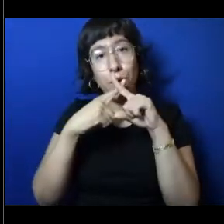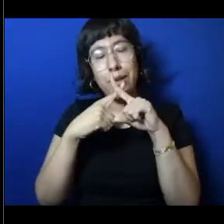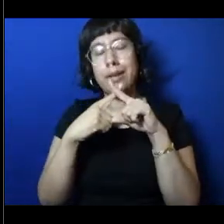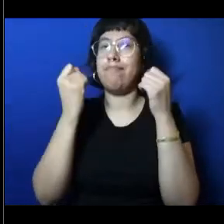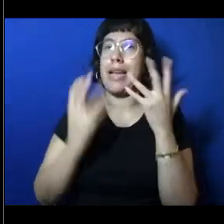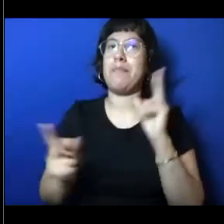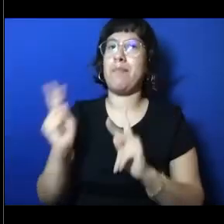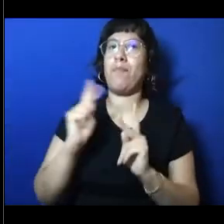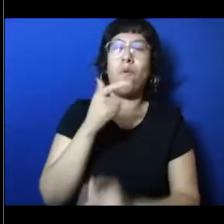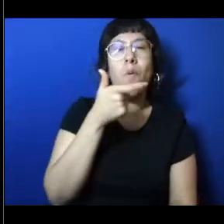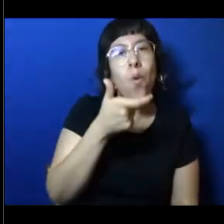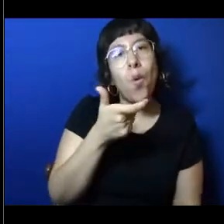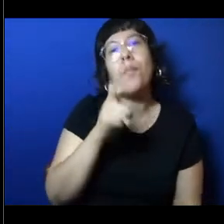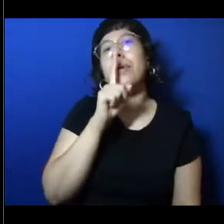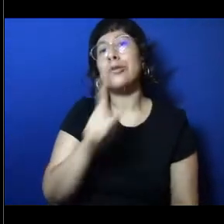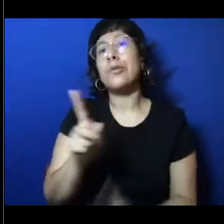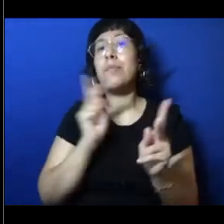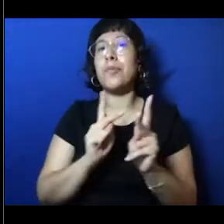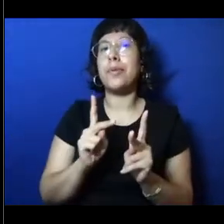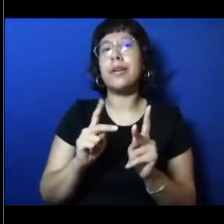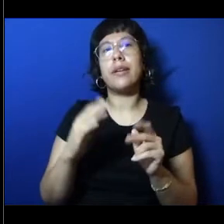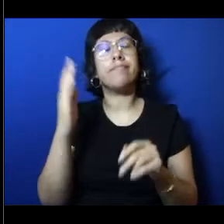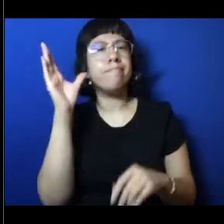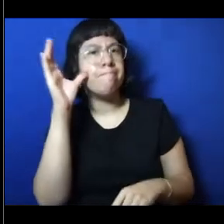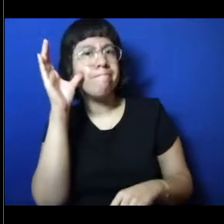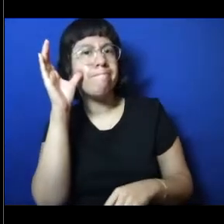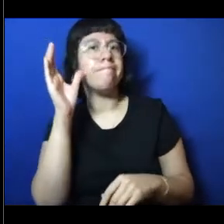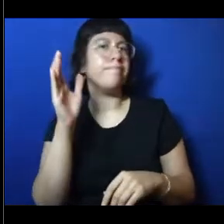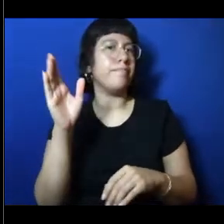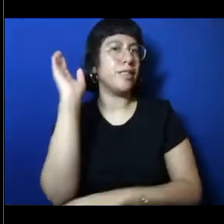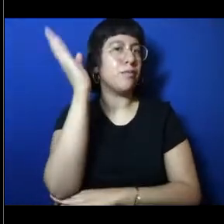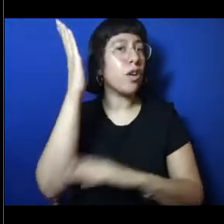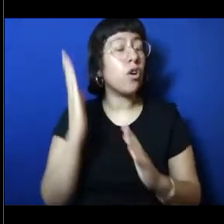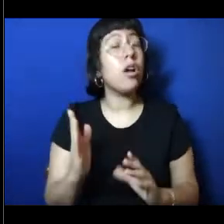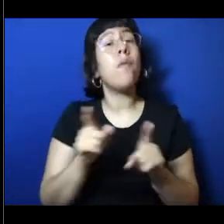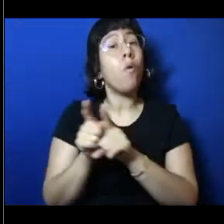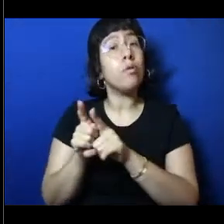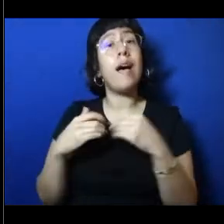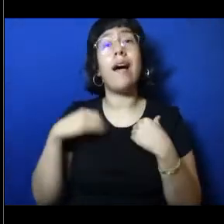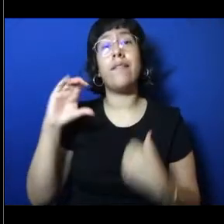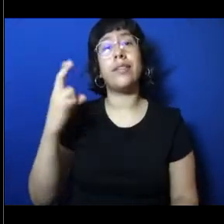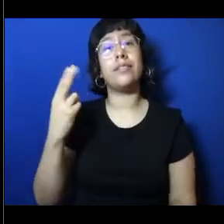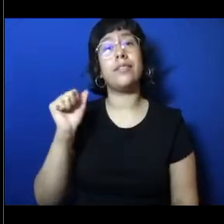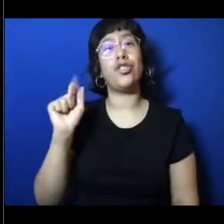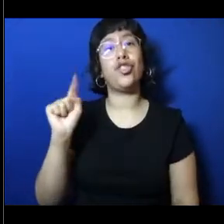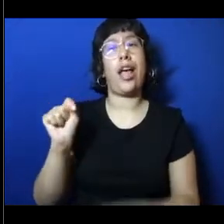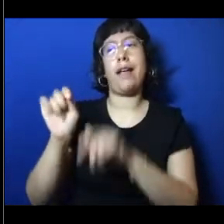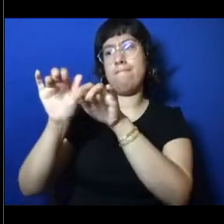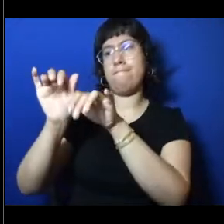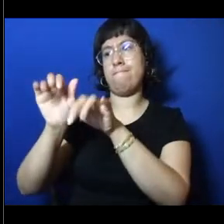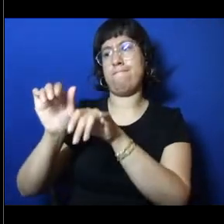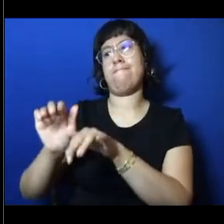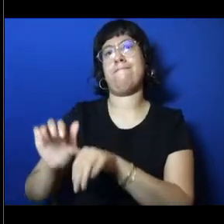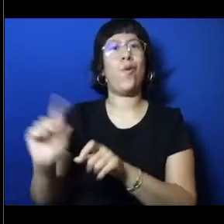and want to make sure everyone can hear our speaker. However, there's a box where you can write questions, that's where you told me you were calling in from.